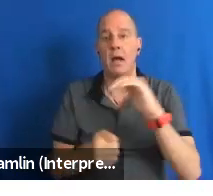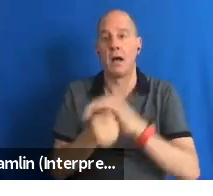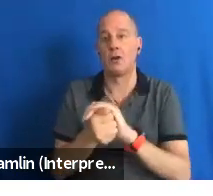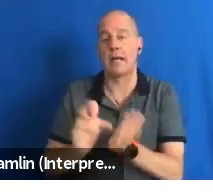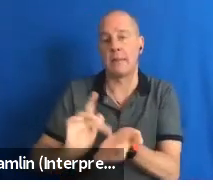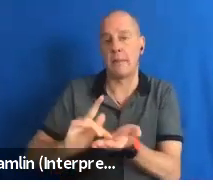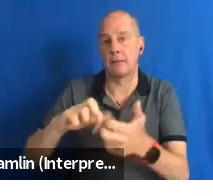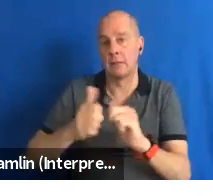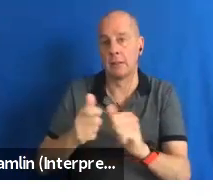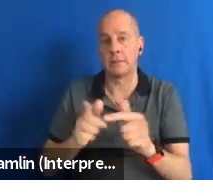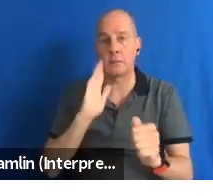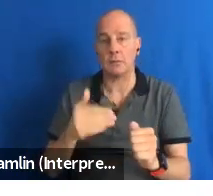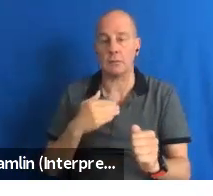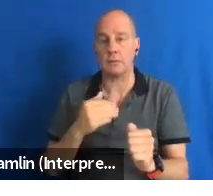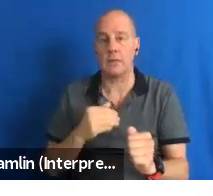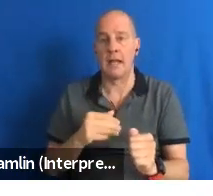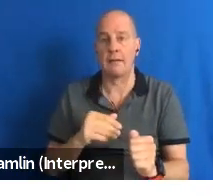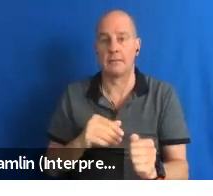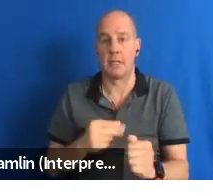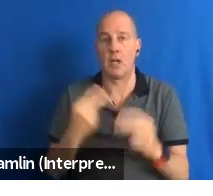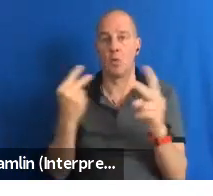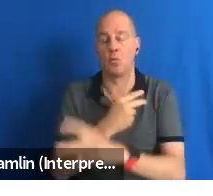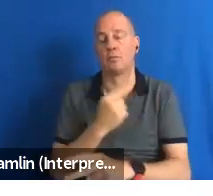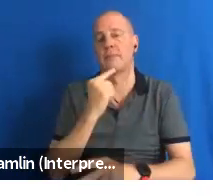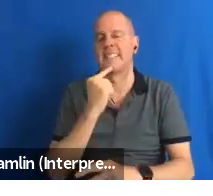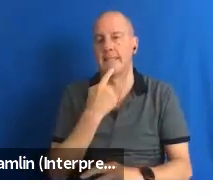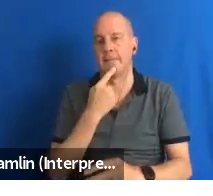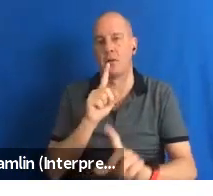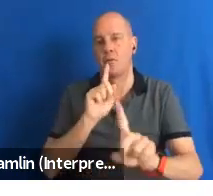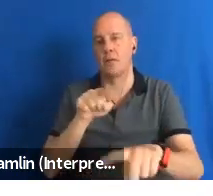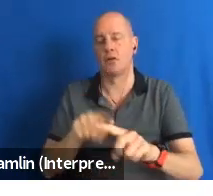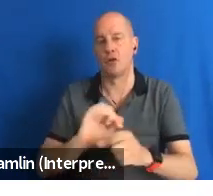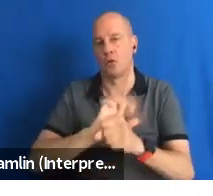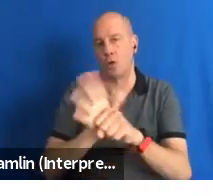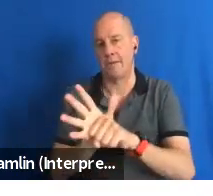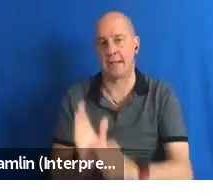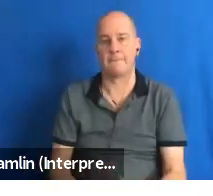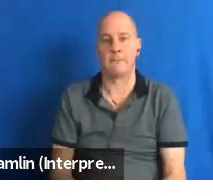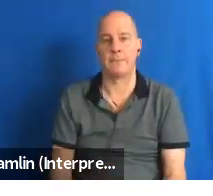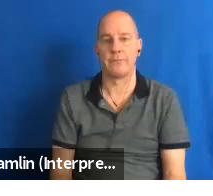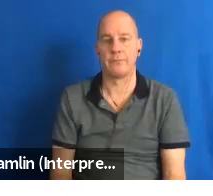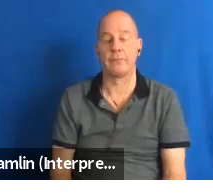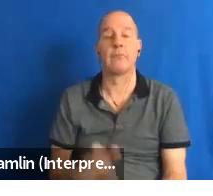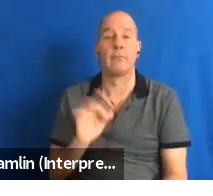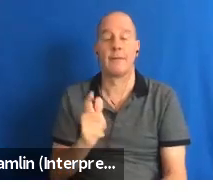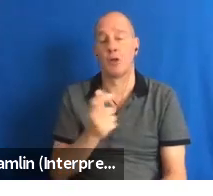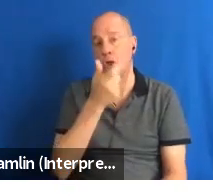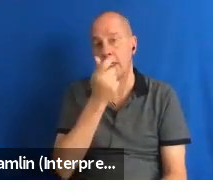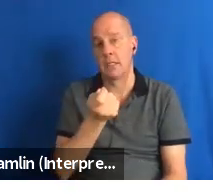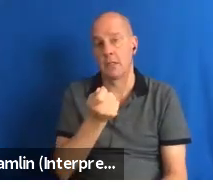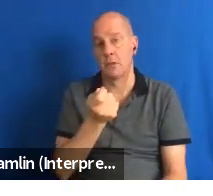to COVID could be a lot worse. So I would direct your attention to, if you're interested, to an NPR